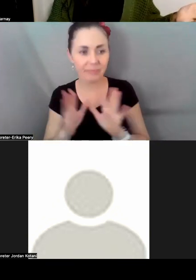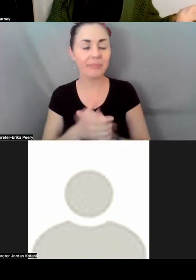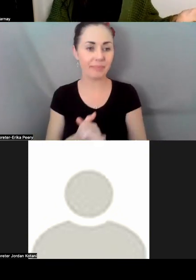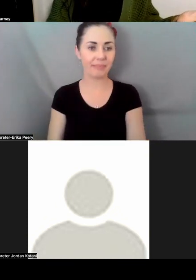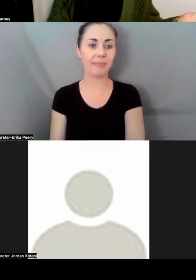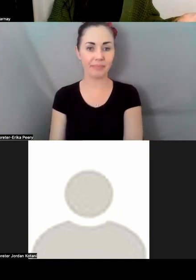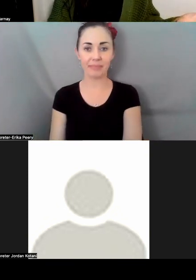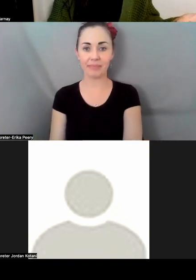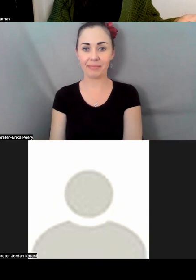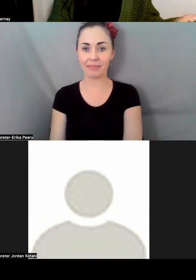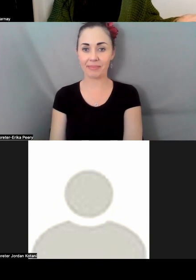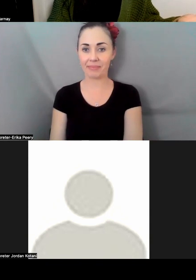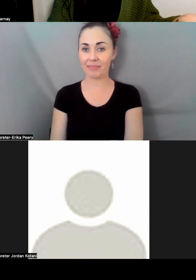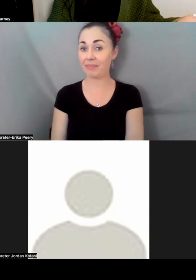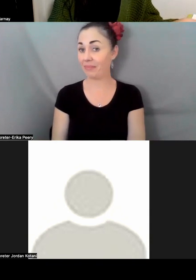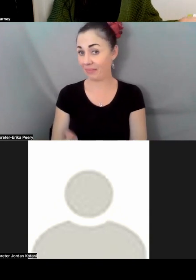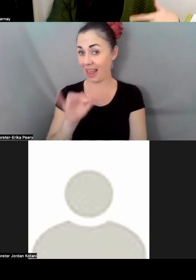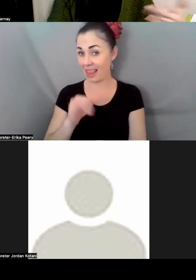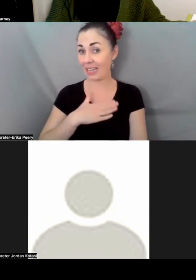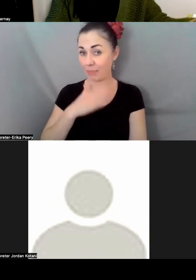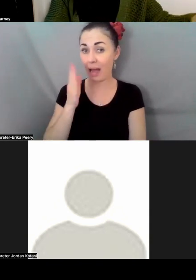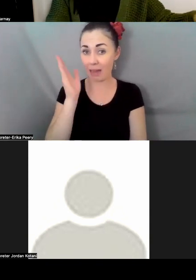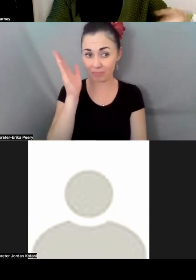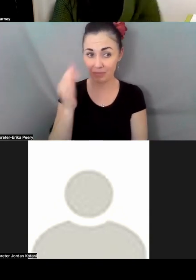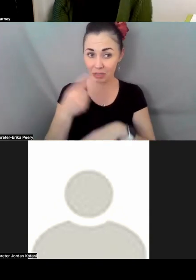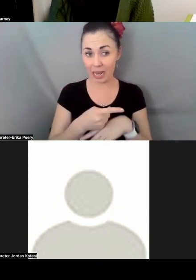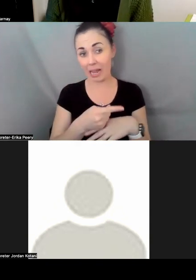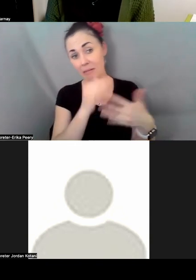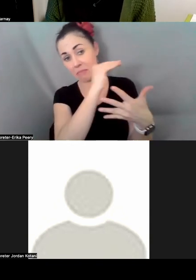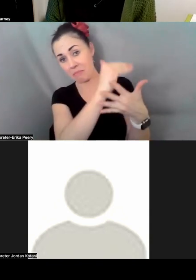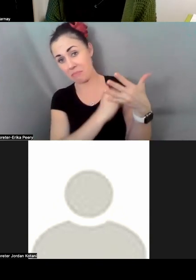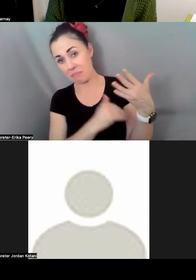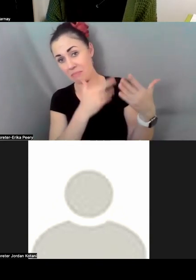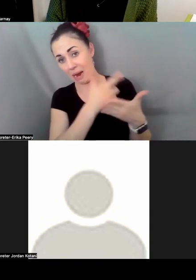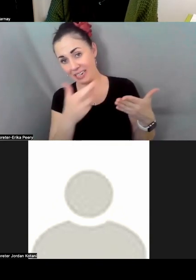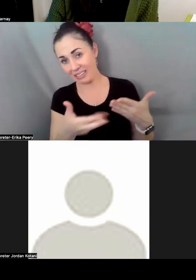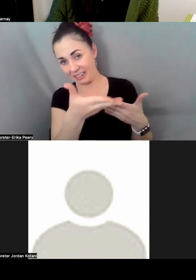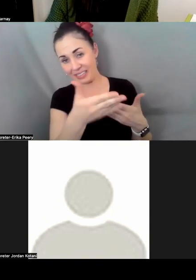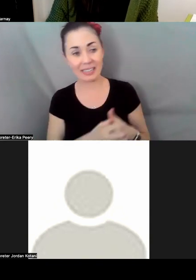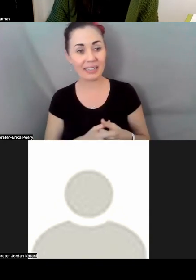That is what I have for you today. Here are my resources in case anyone is interested.